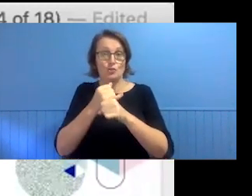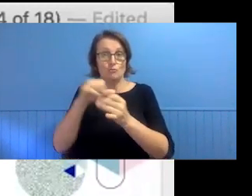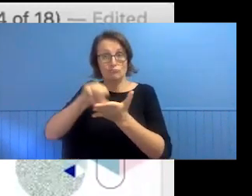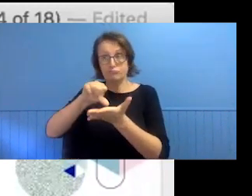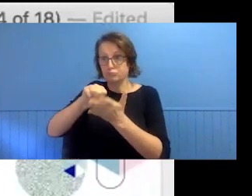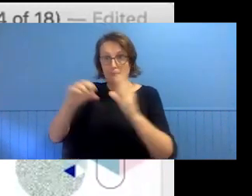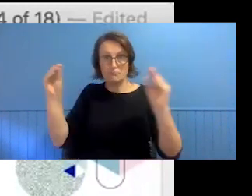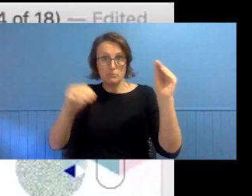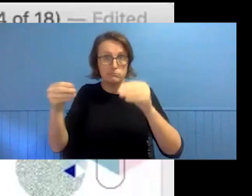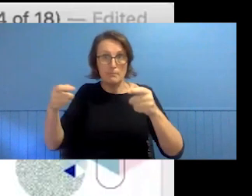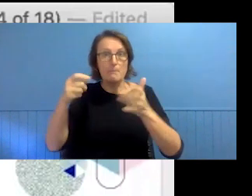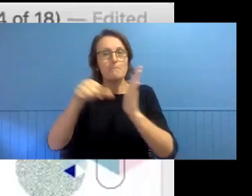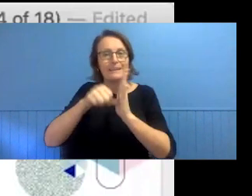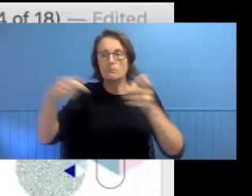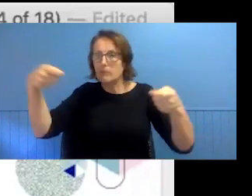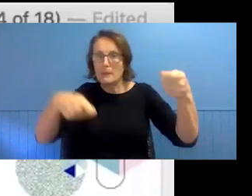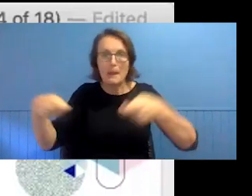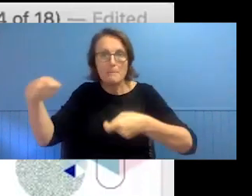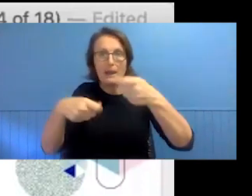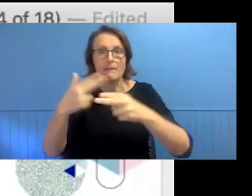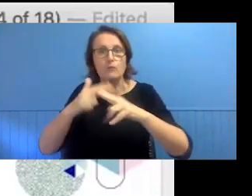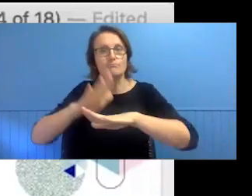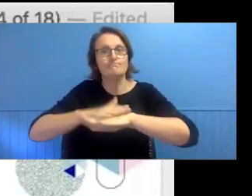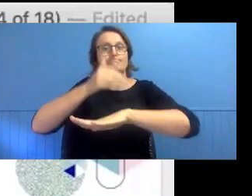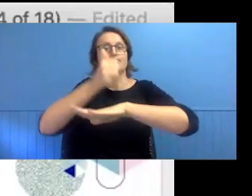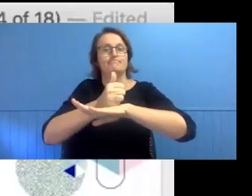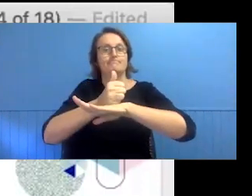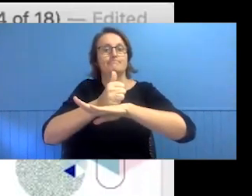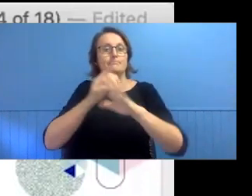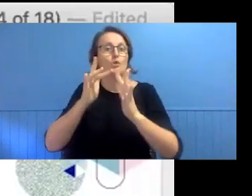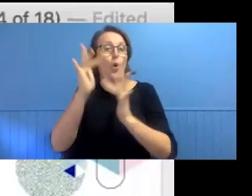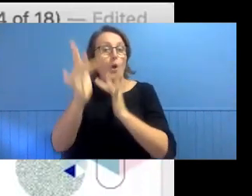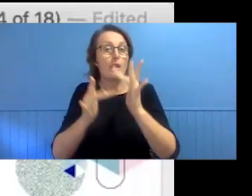that they would be able to reach a bigger audience but only 33%